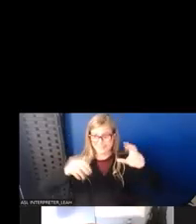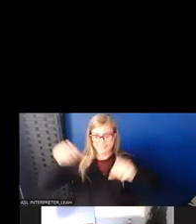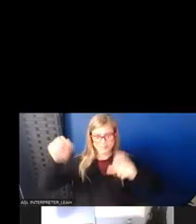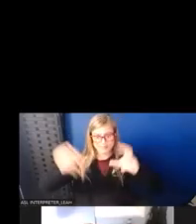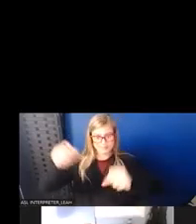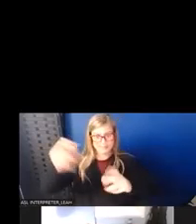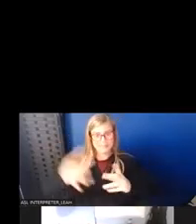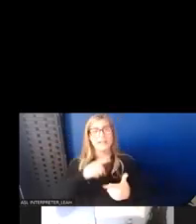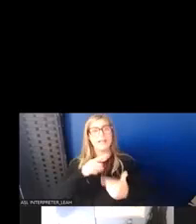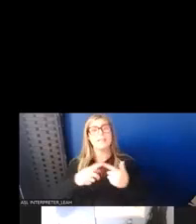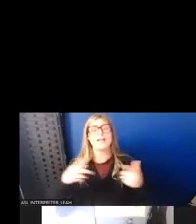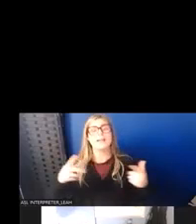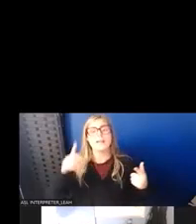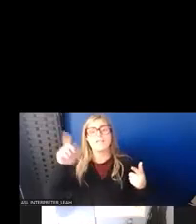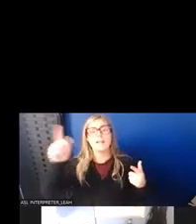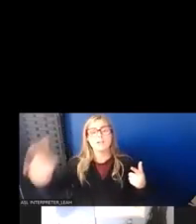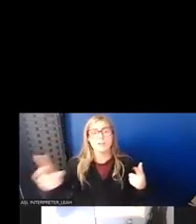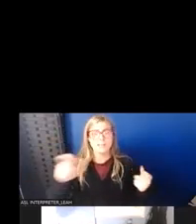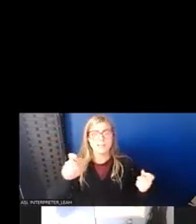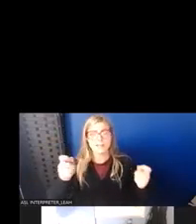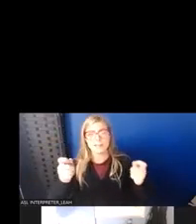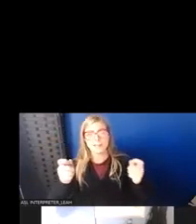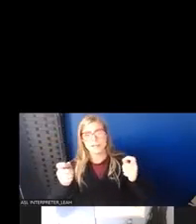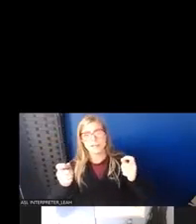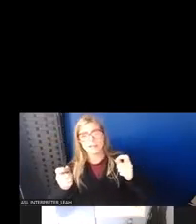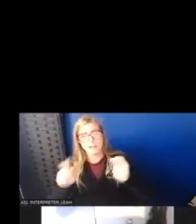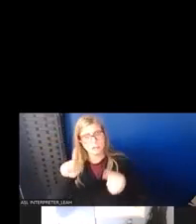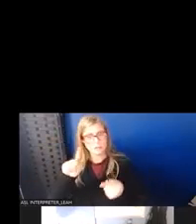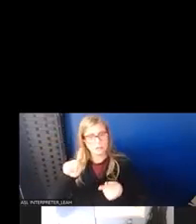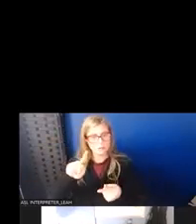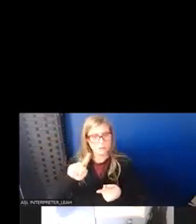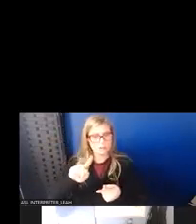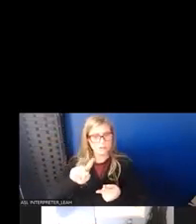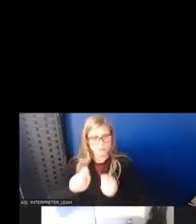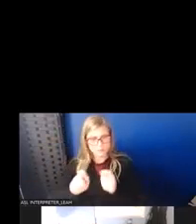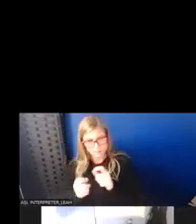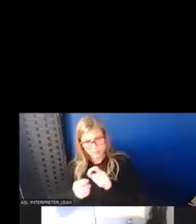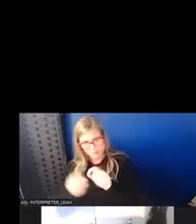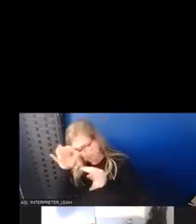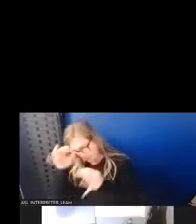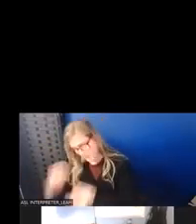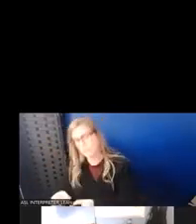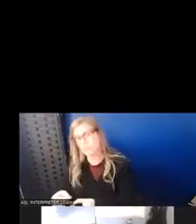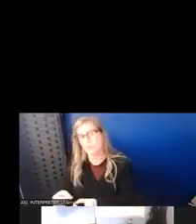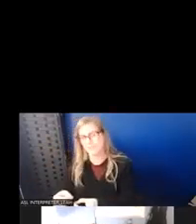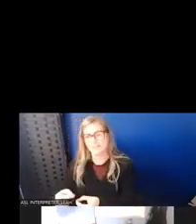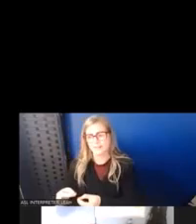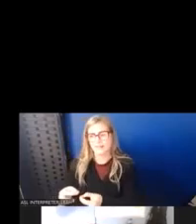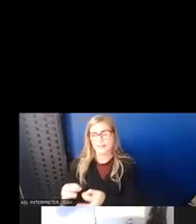coming to a decision point, and that looks all really great here on this figure.